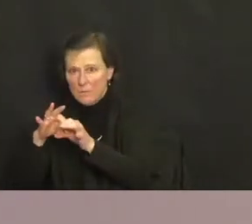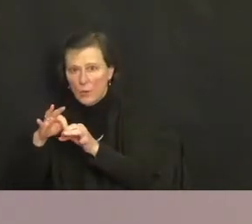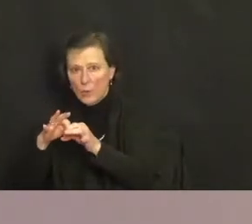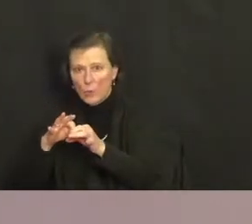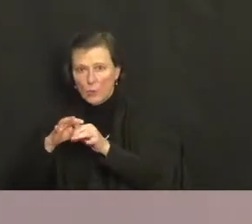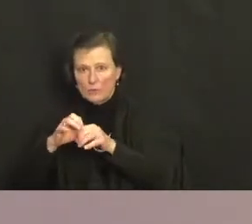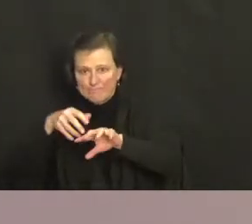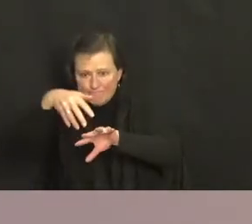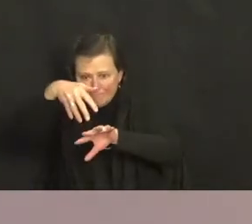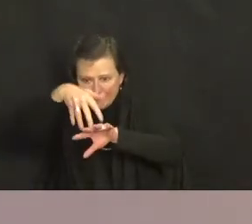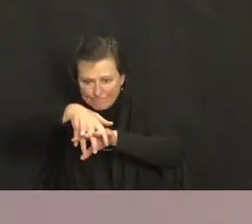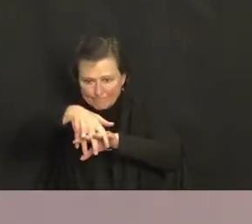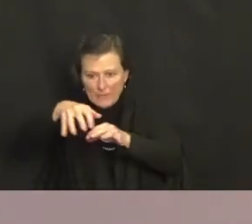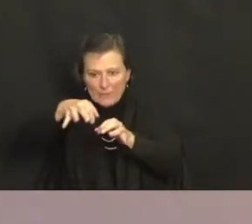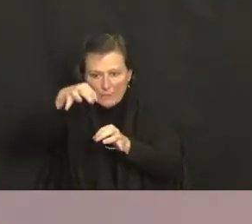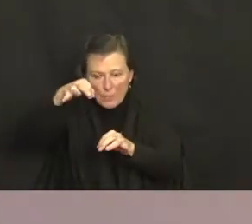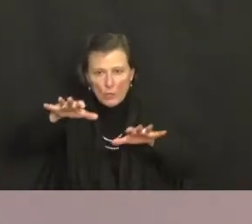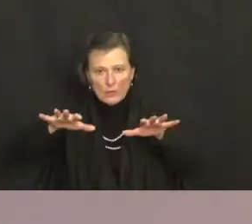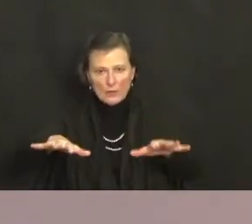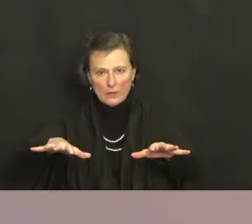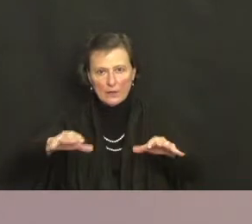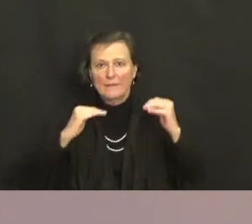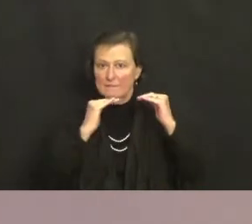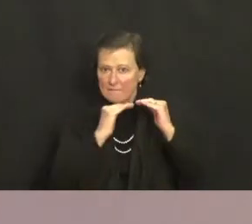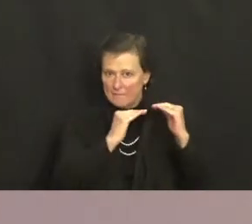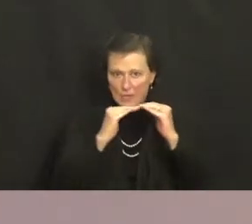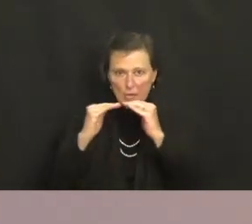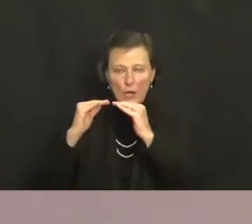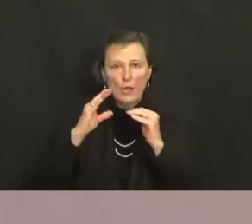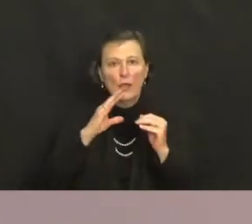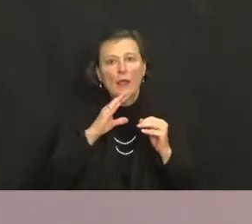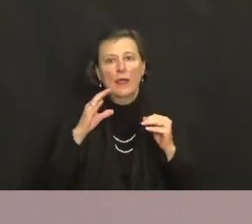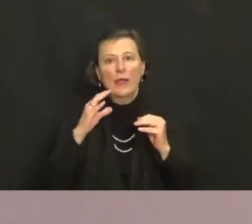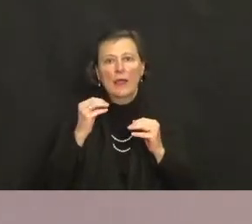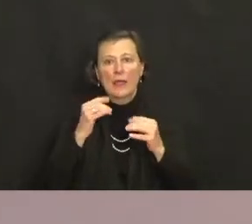It's fair and it's mutually enriching.